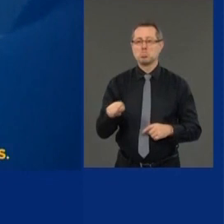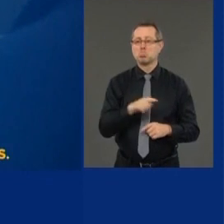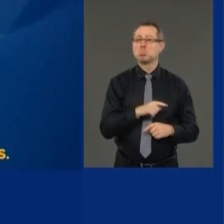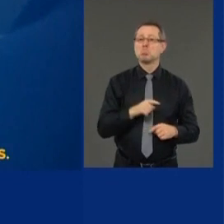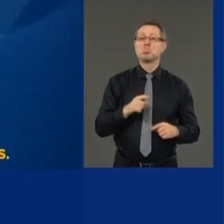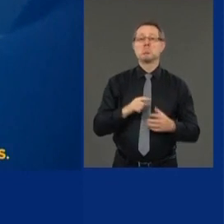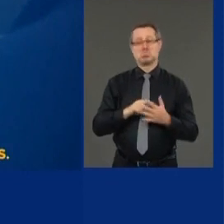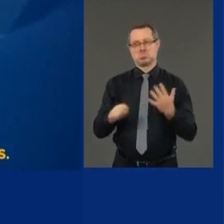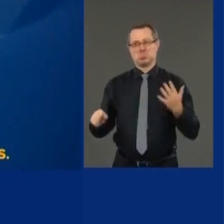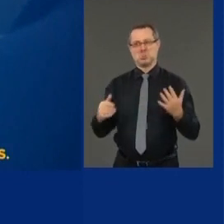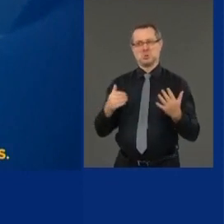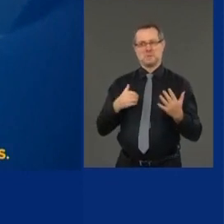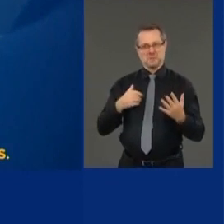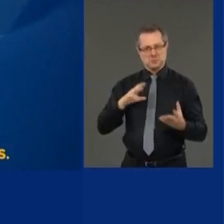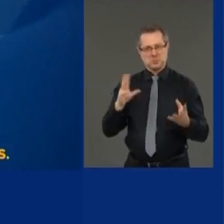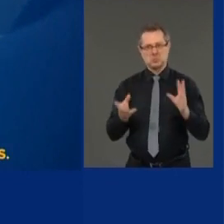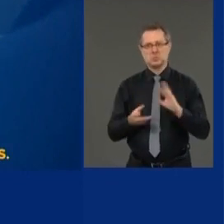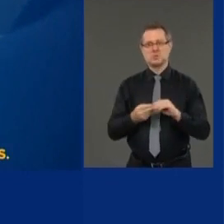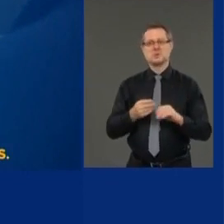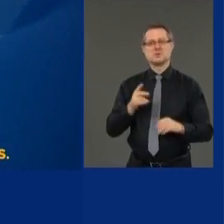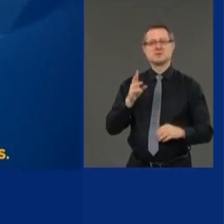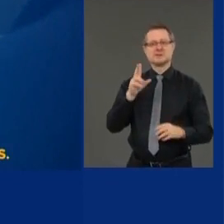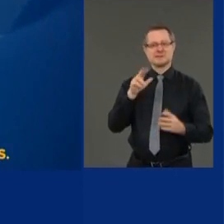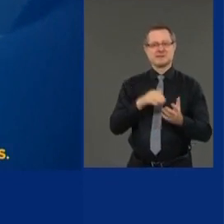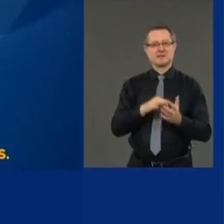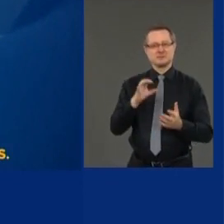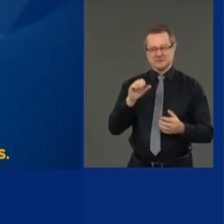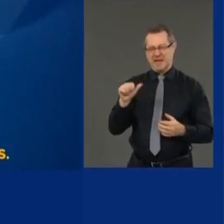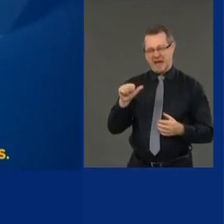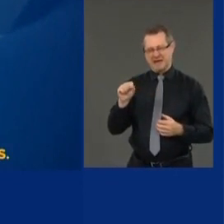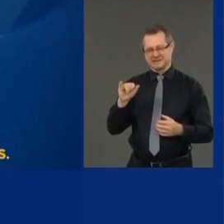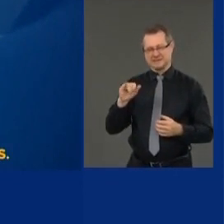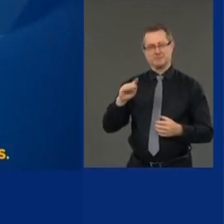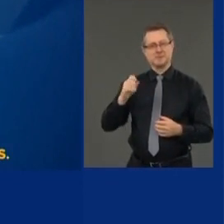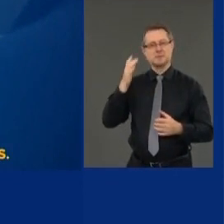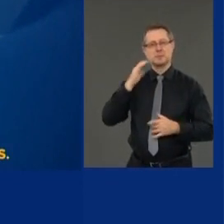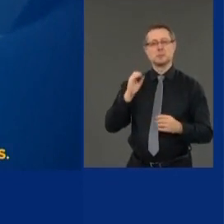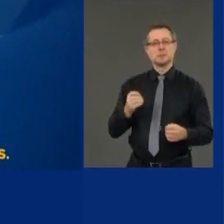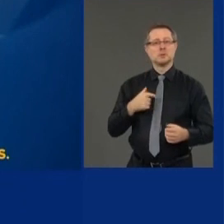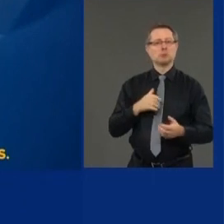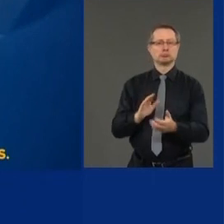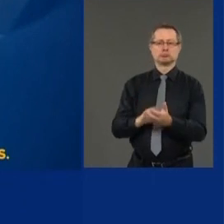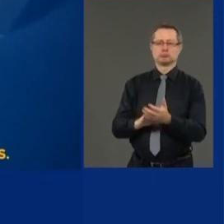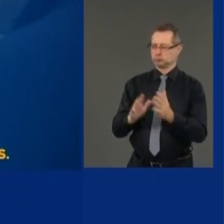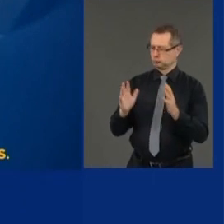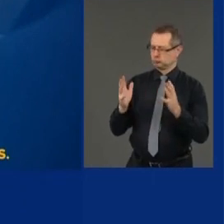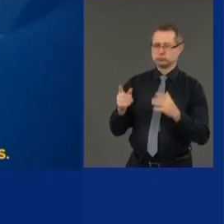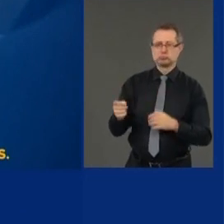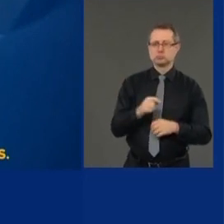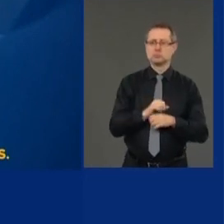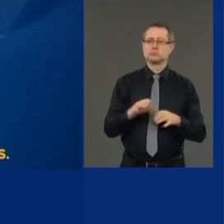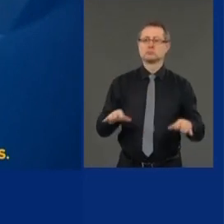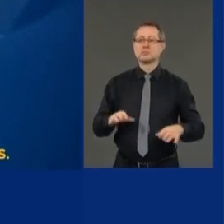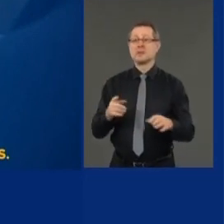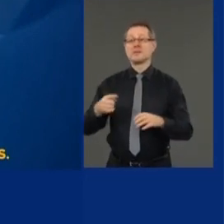CUMMINGS. 55 AND OLDER.